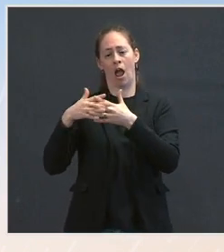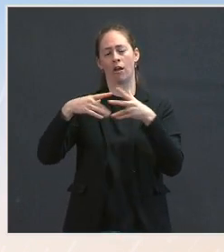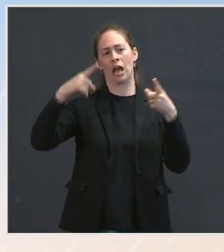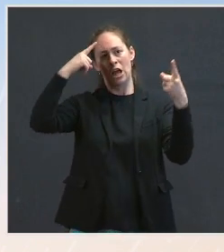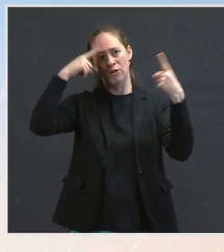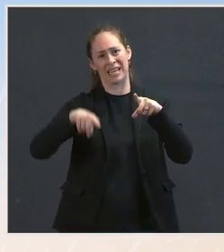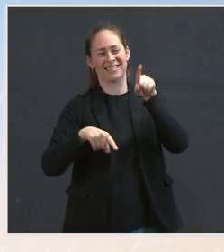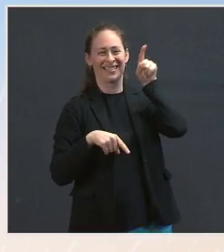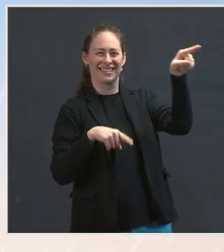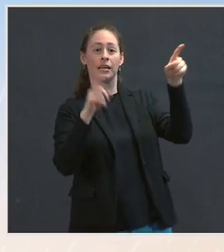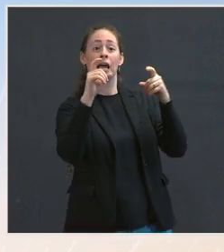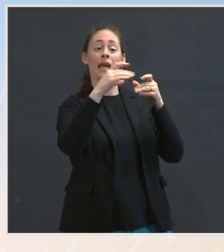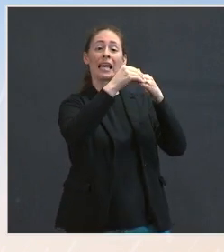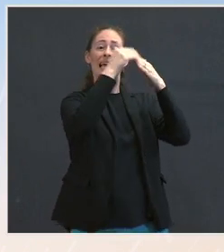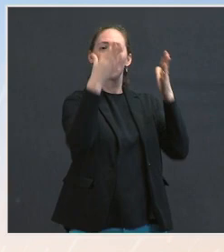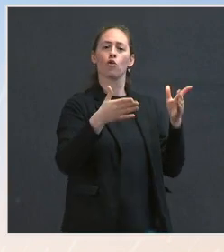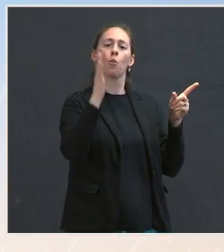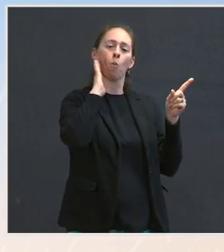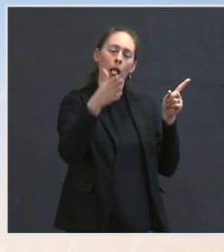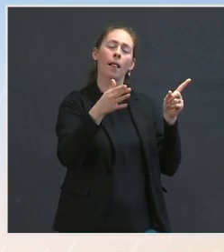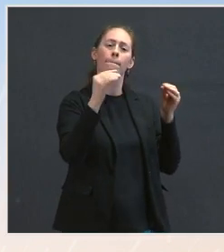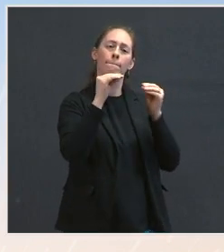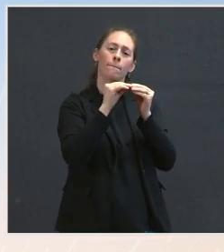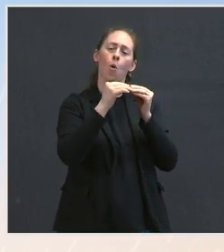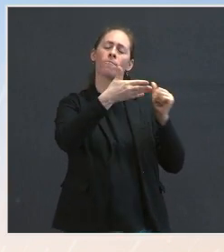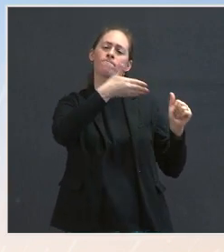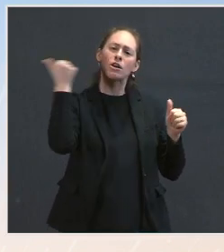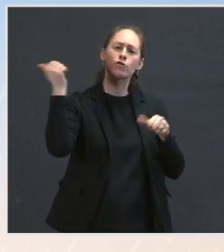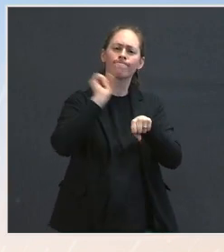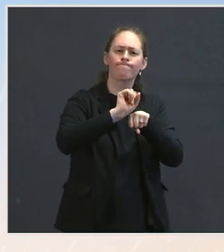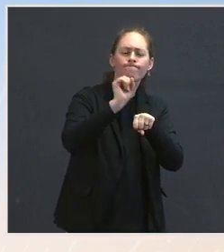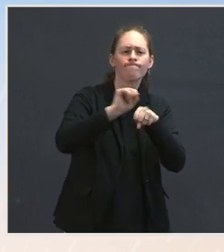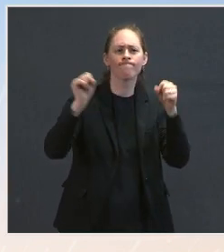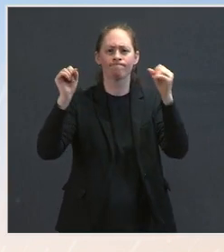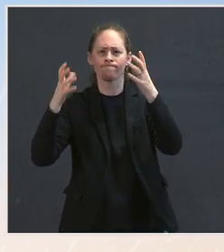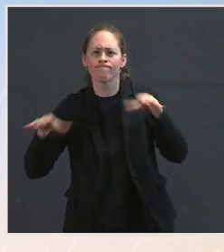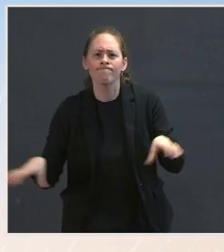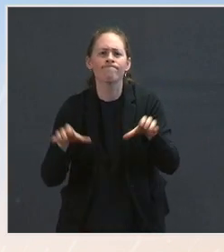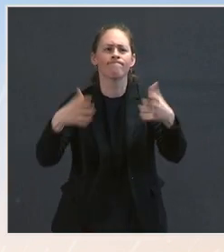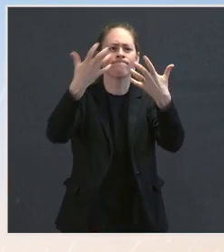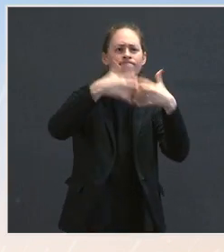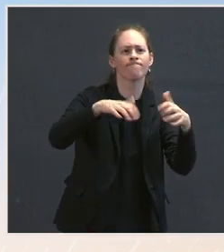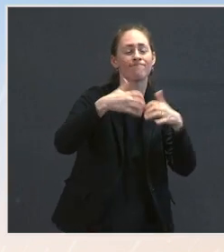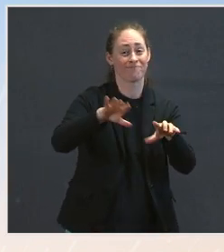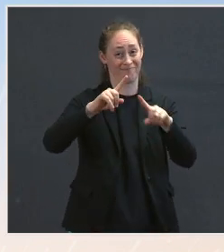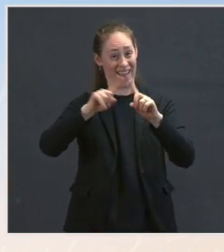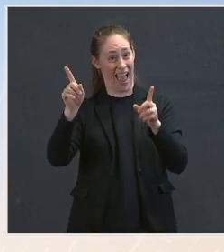Now, as you know, and -- but not everybody knows -- it's up to the Board of Governors,